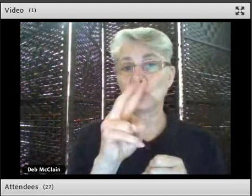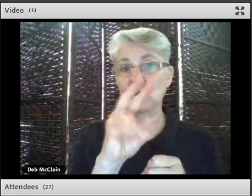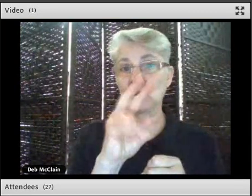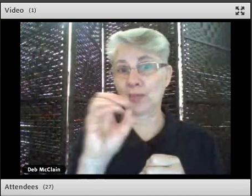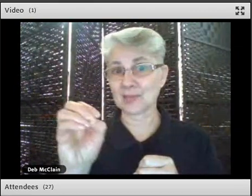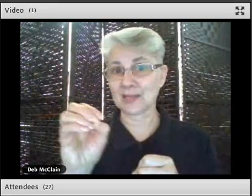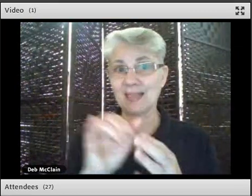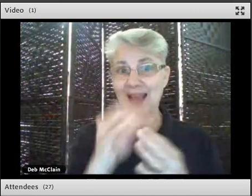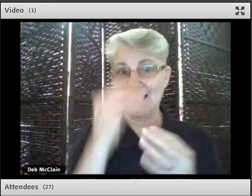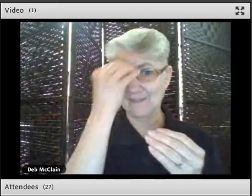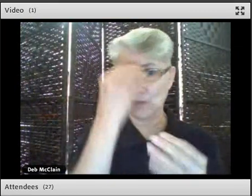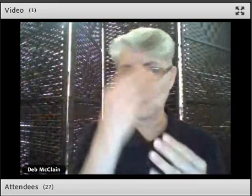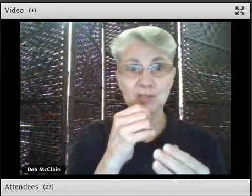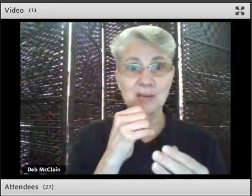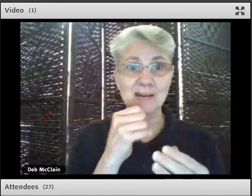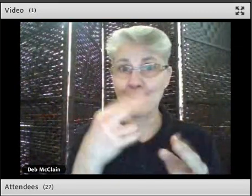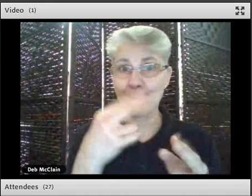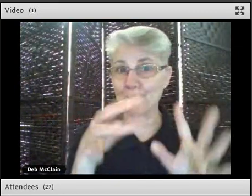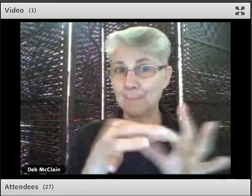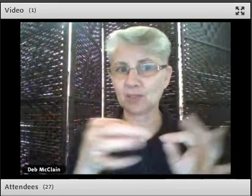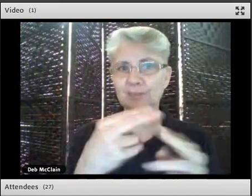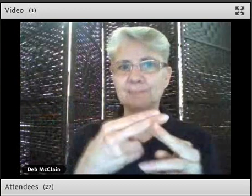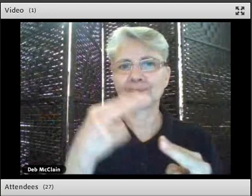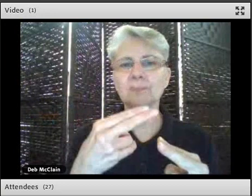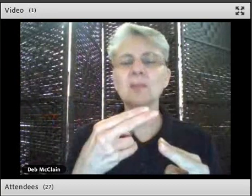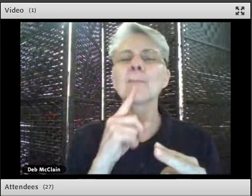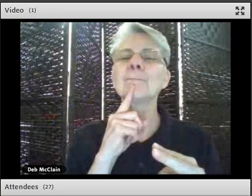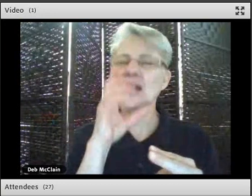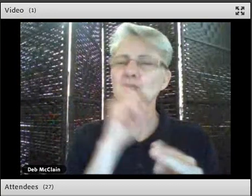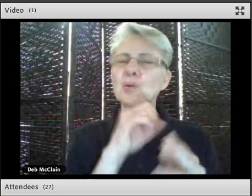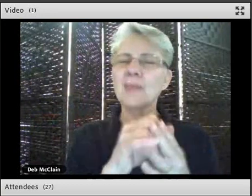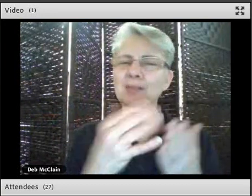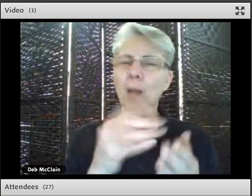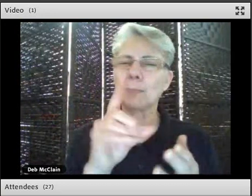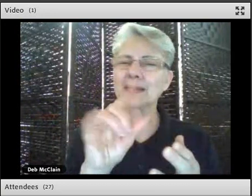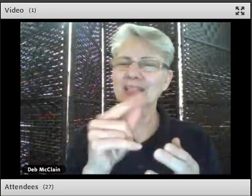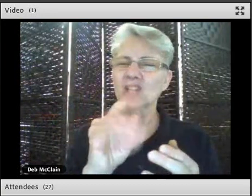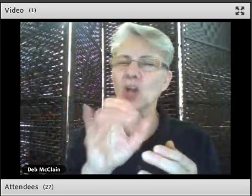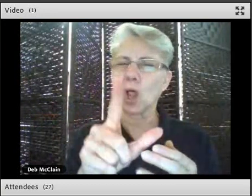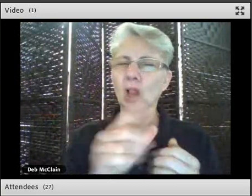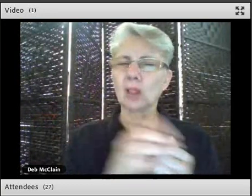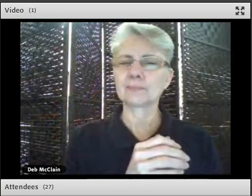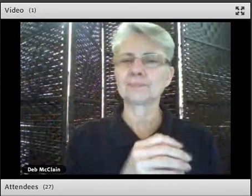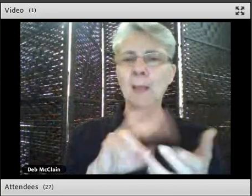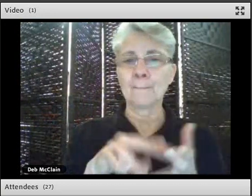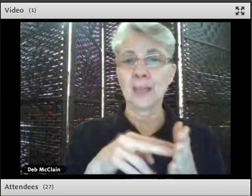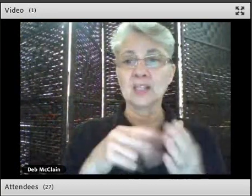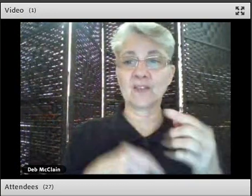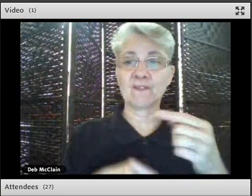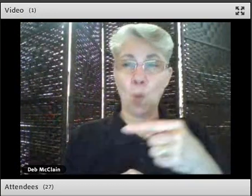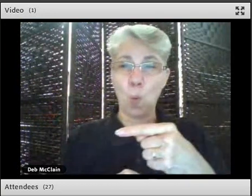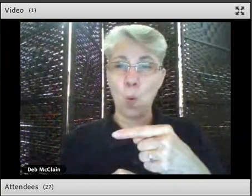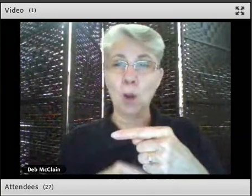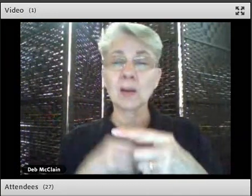And so that means for the type of recording in subfield A, you will choose analog or digital.